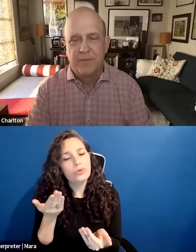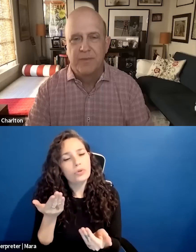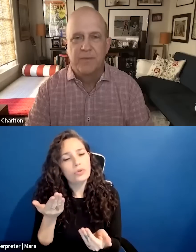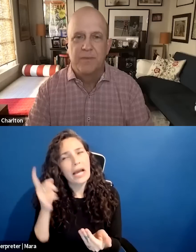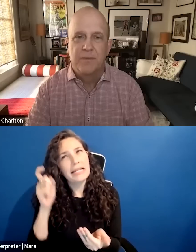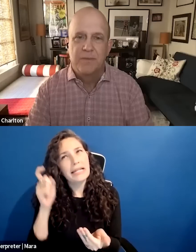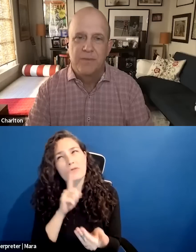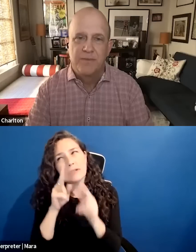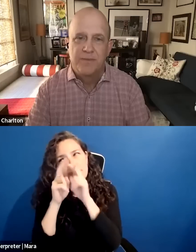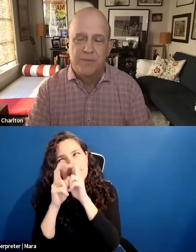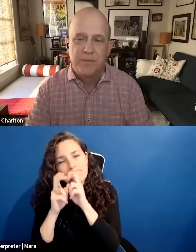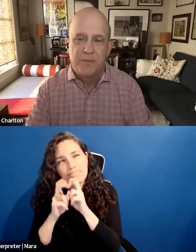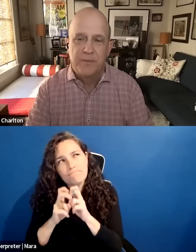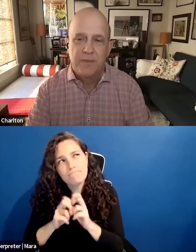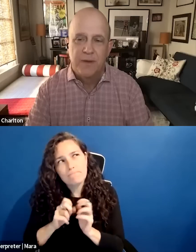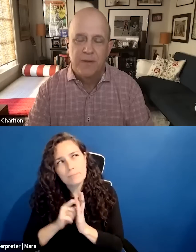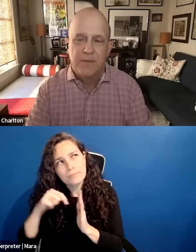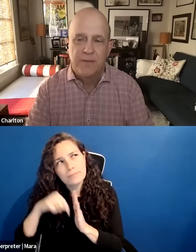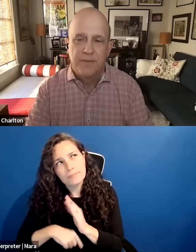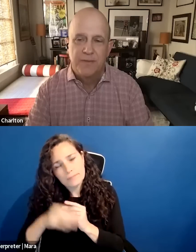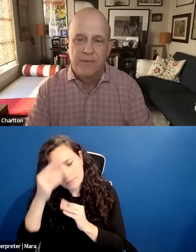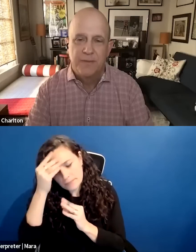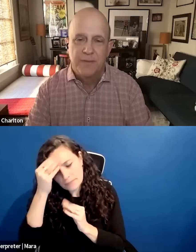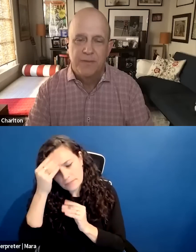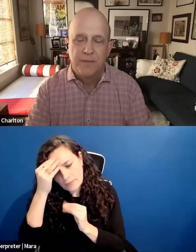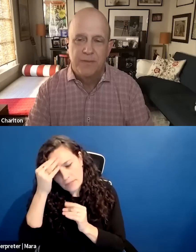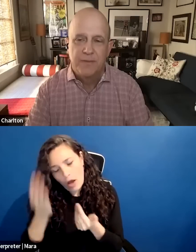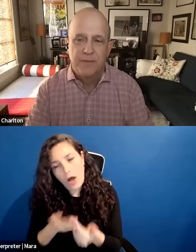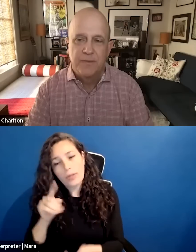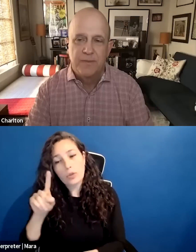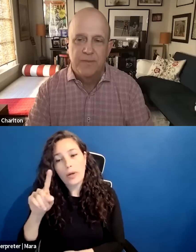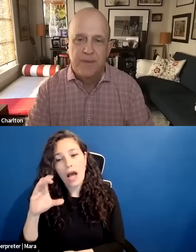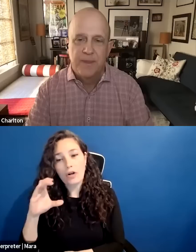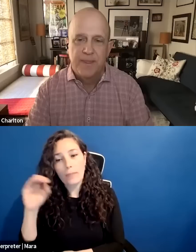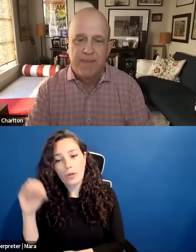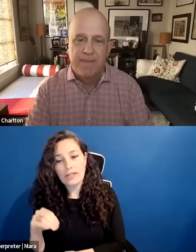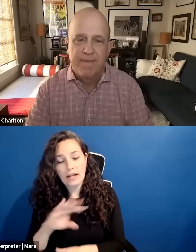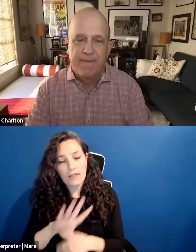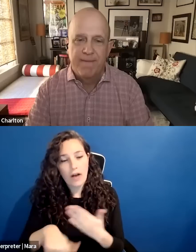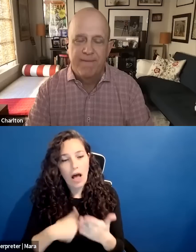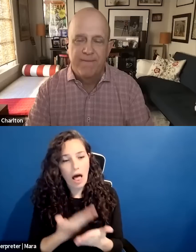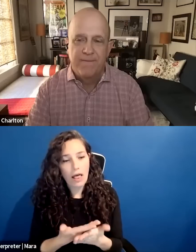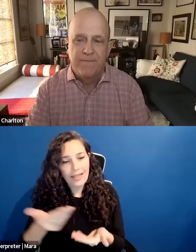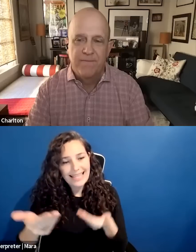but I think almost a 100% of the guest stars and major films that I've booked